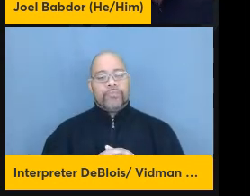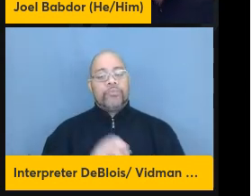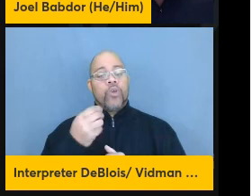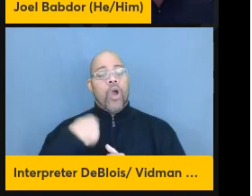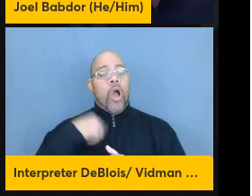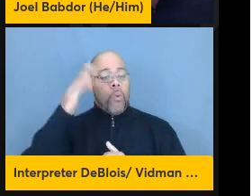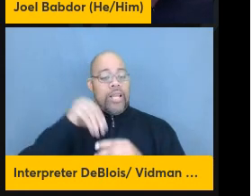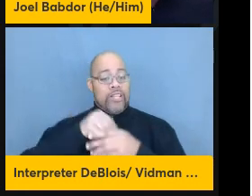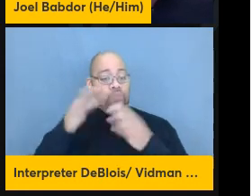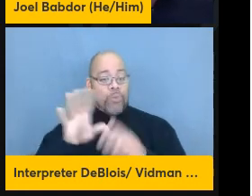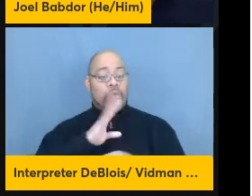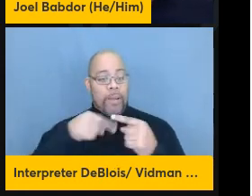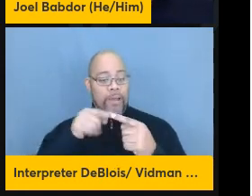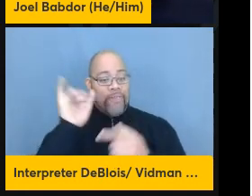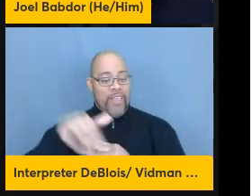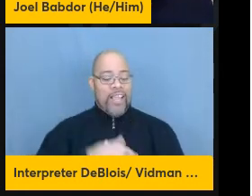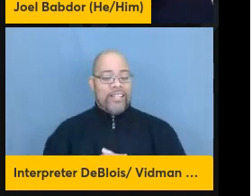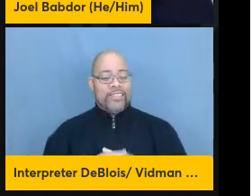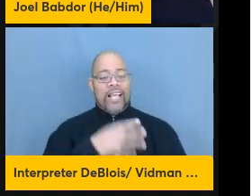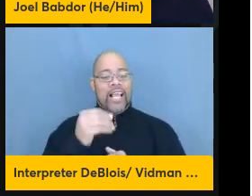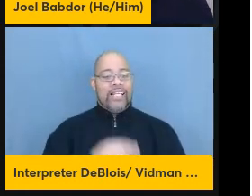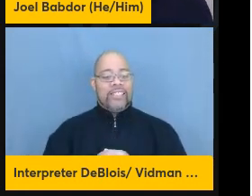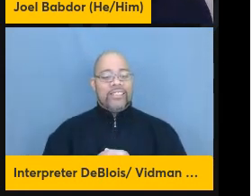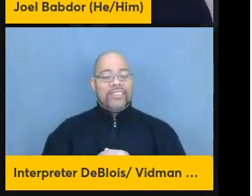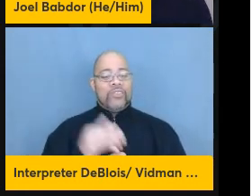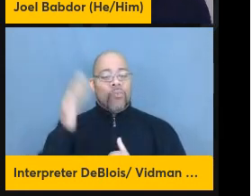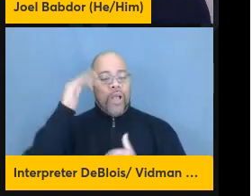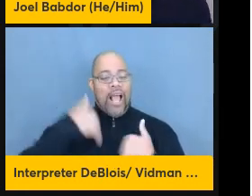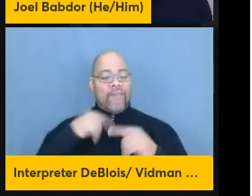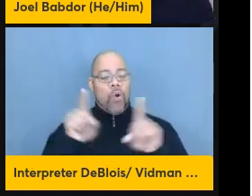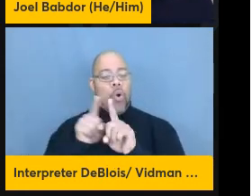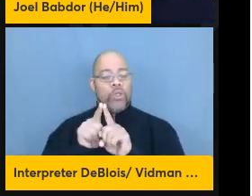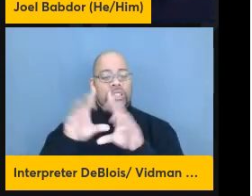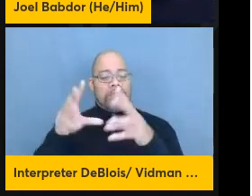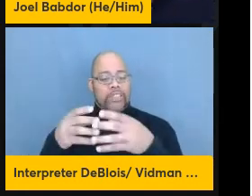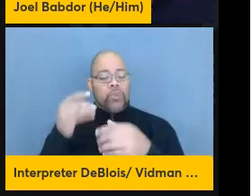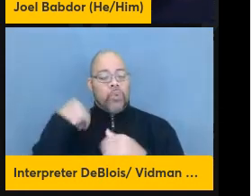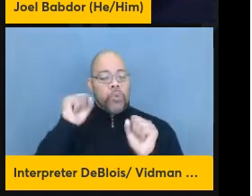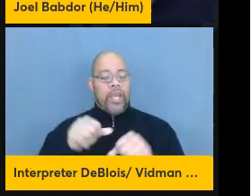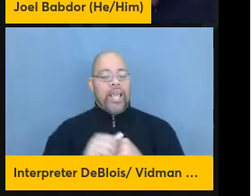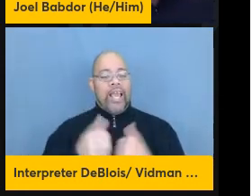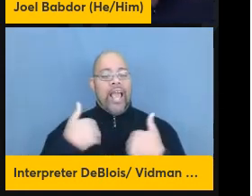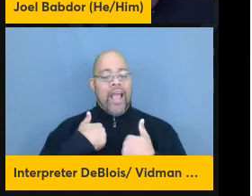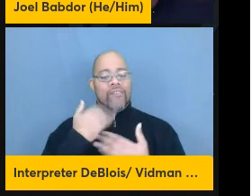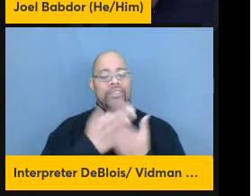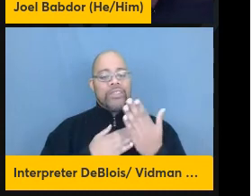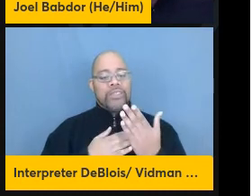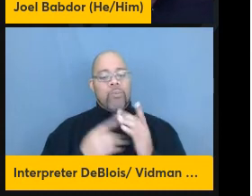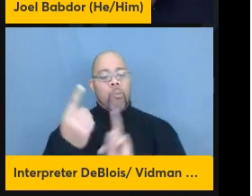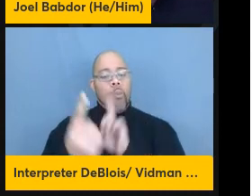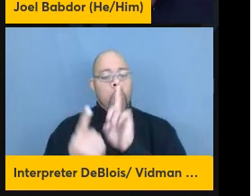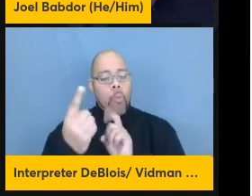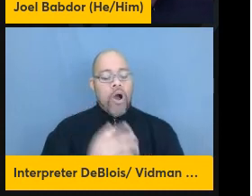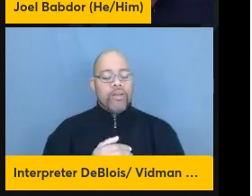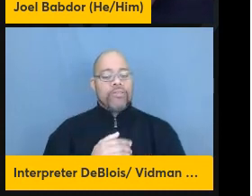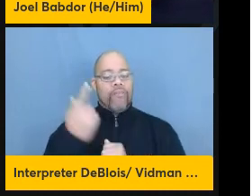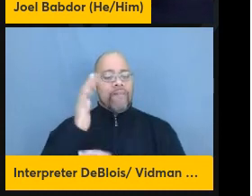room talking about that. And there will be also the session where you can have some one on ones for five minutes with